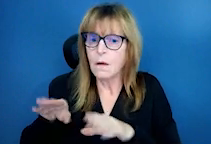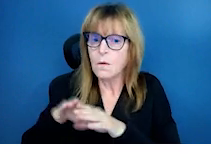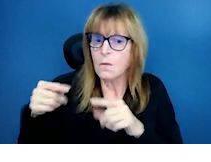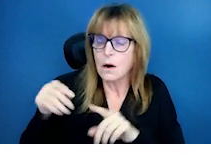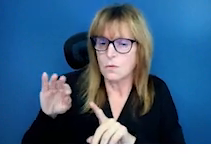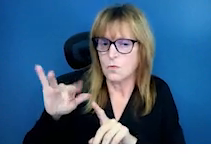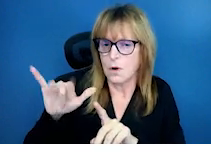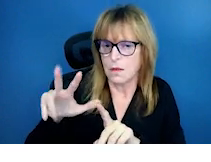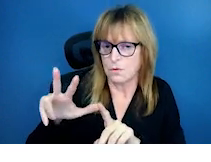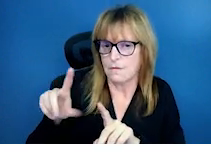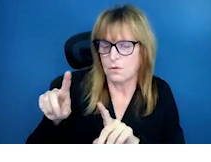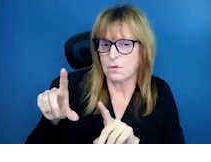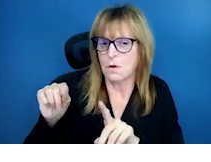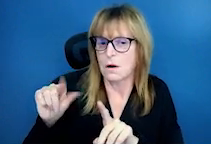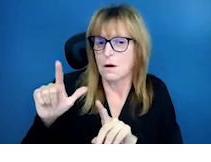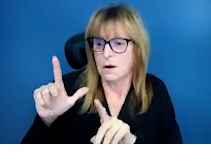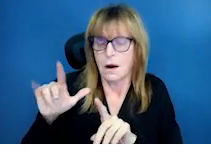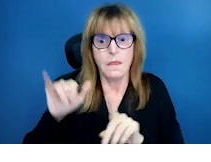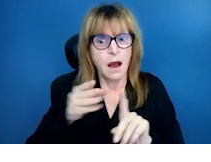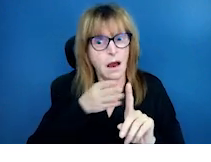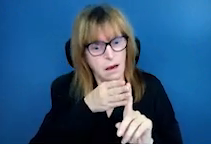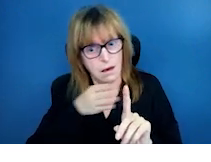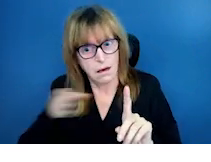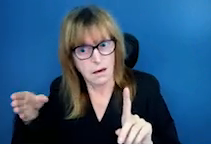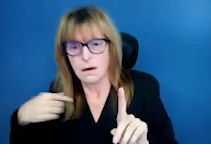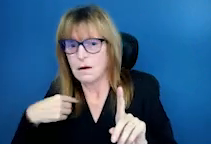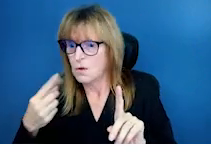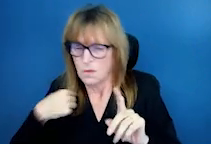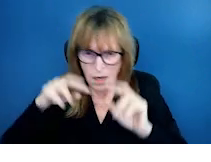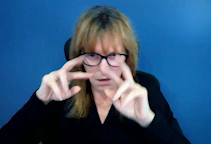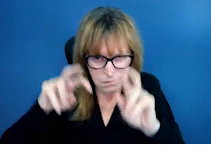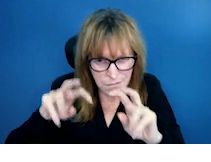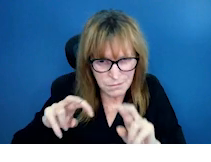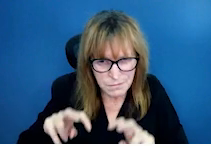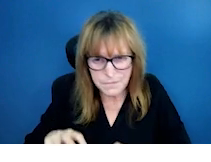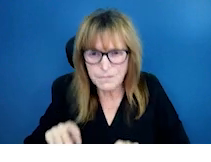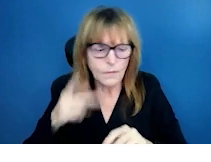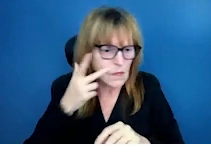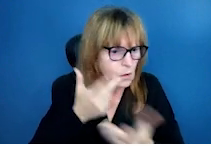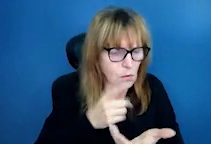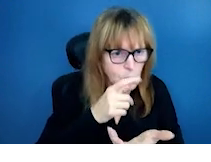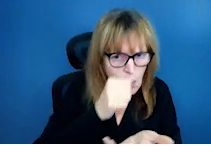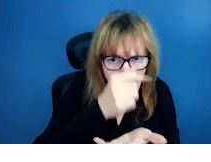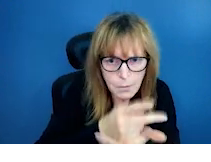qualified grant recipients. The next step will be to send decision letters to both approved and denied applicants.